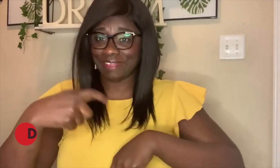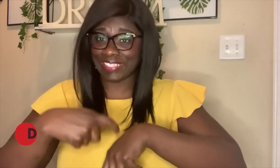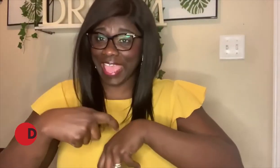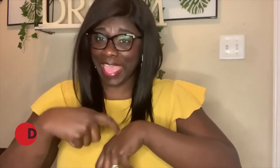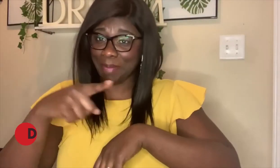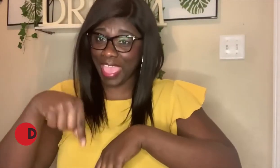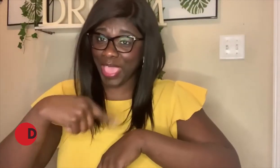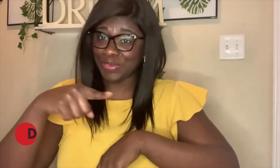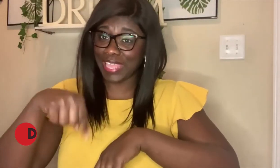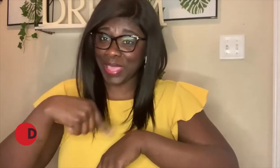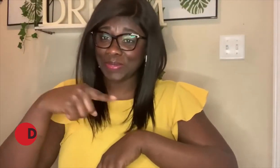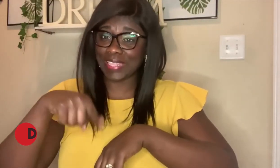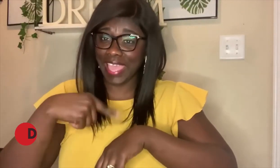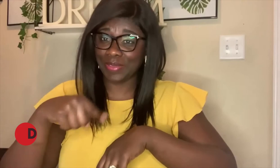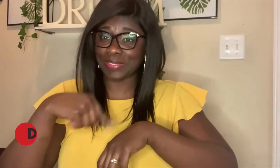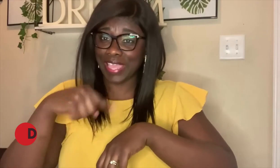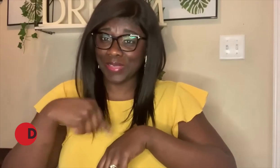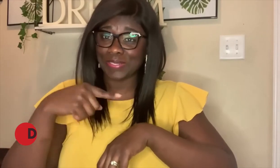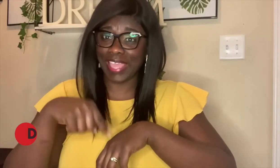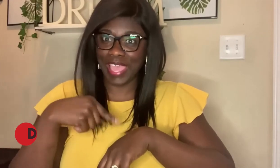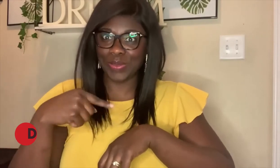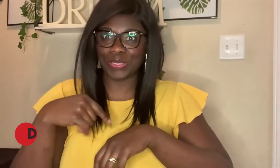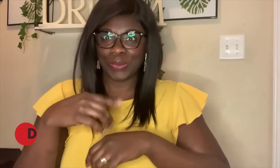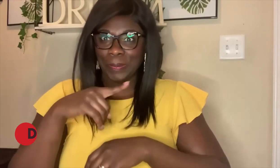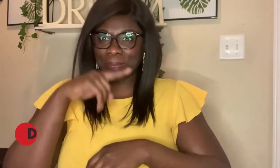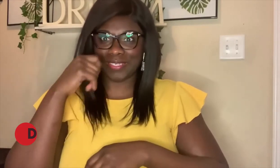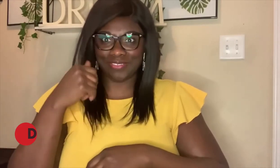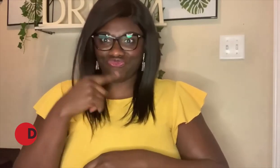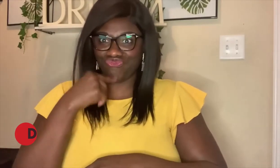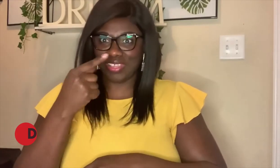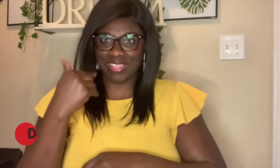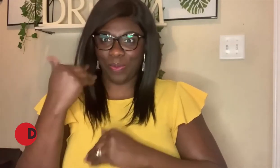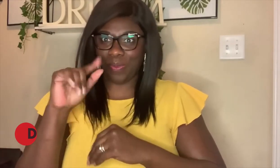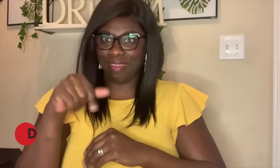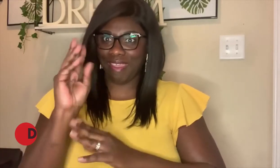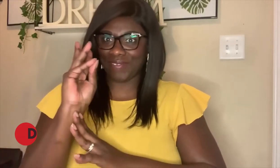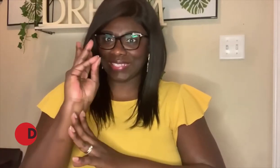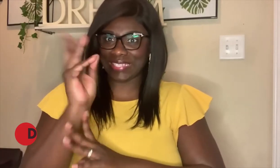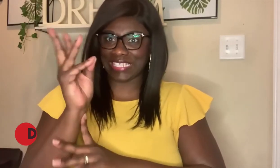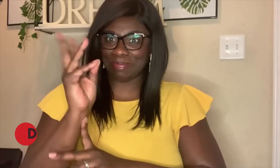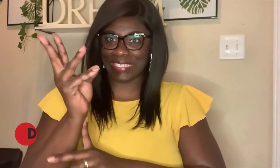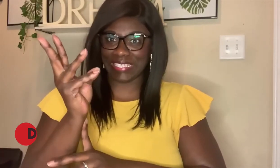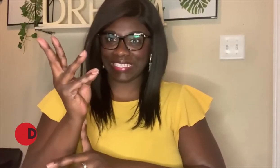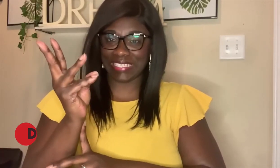I spent a lot of time, hours and hours because with only a 6 minutes limit,